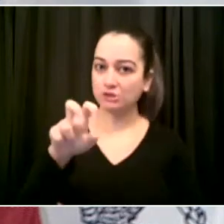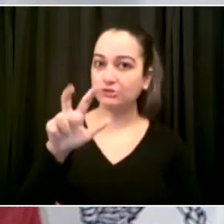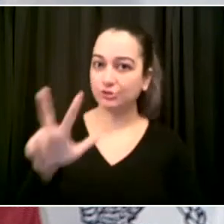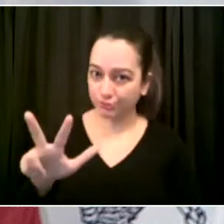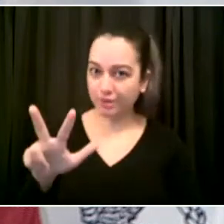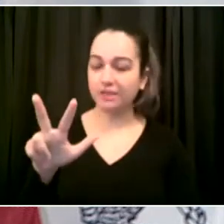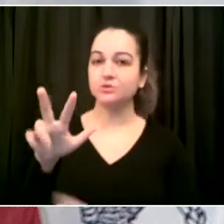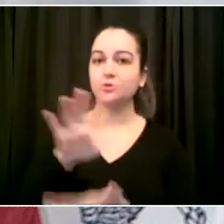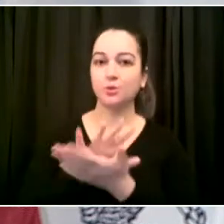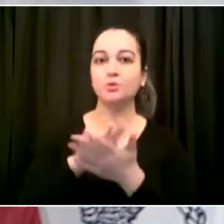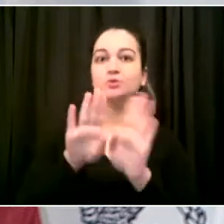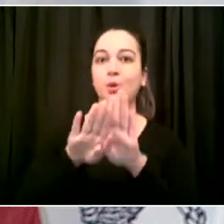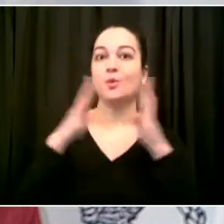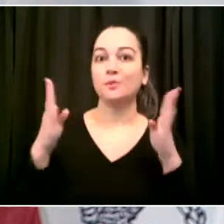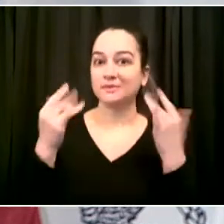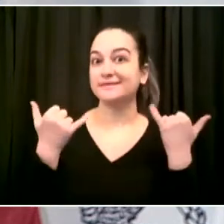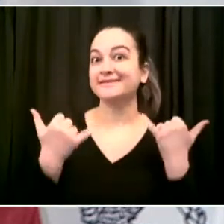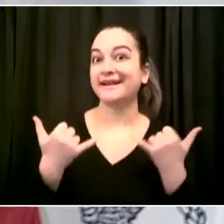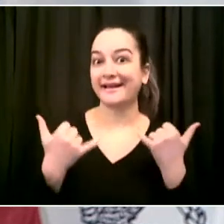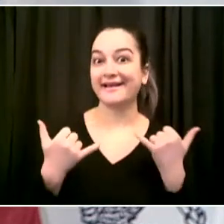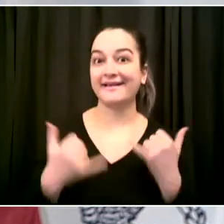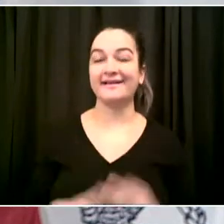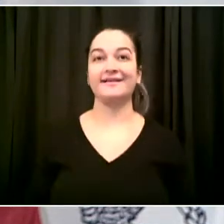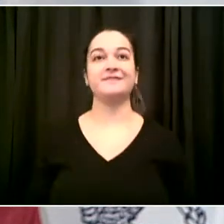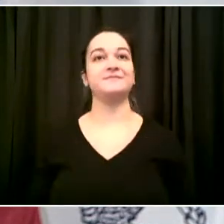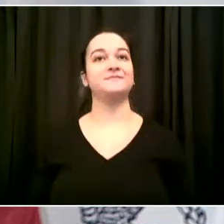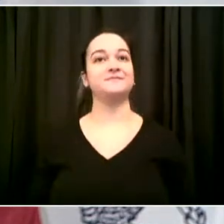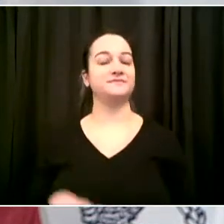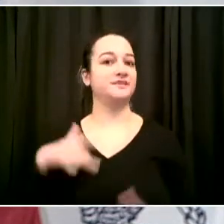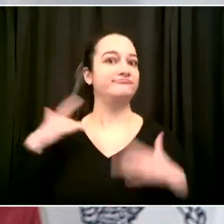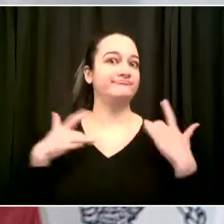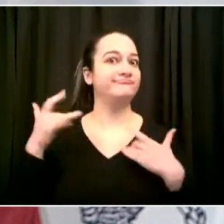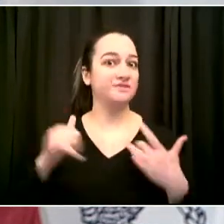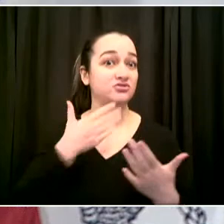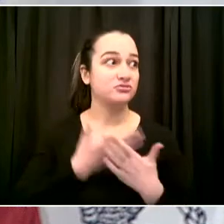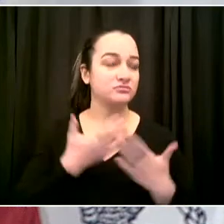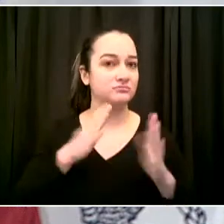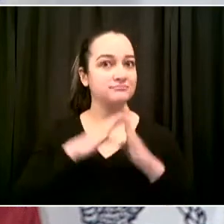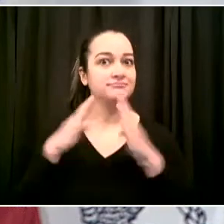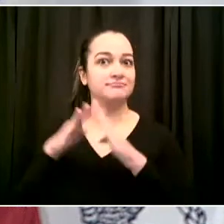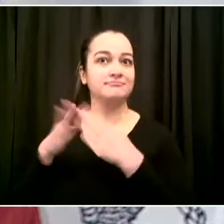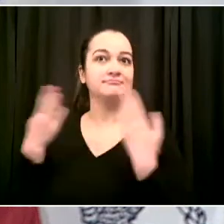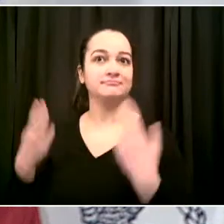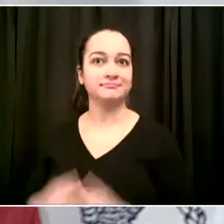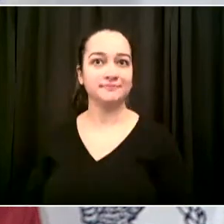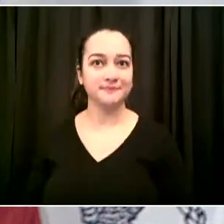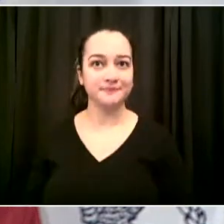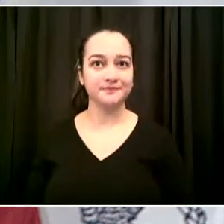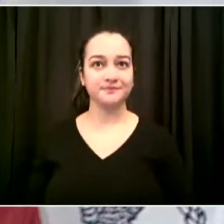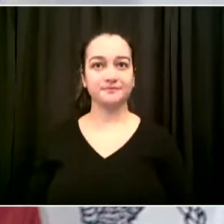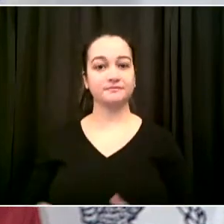RIGHT THIS MOMENT. LET'S GO TO